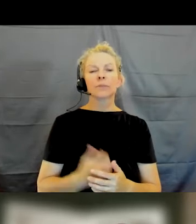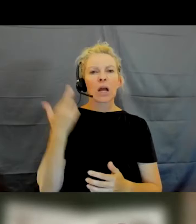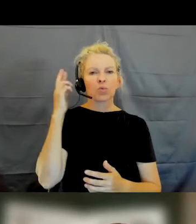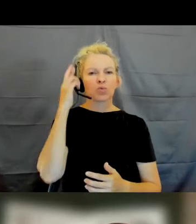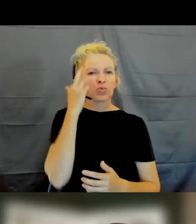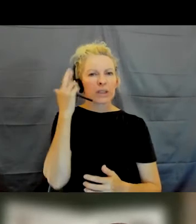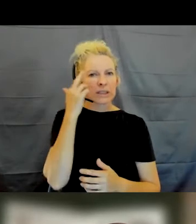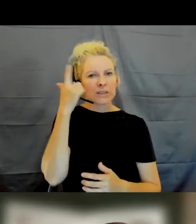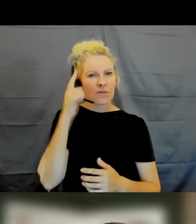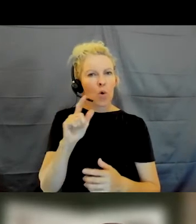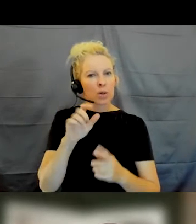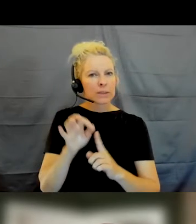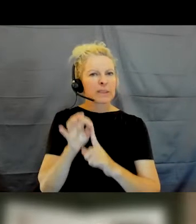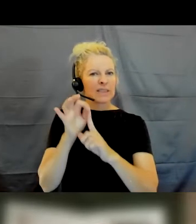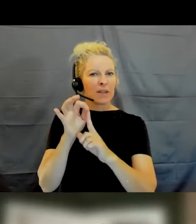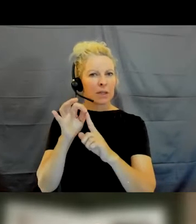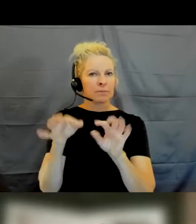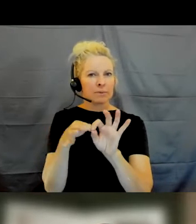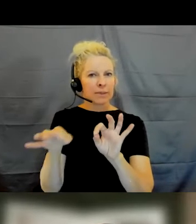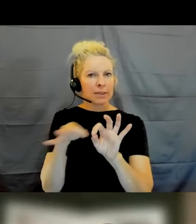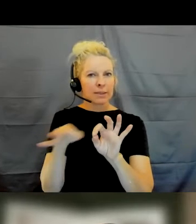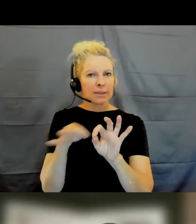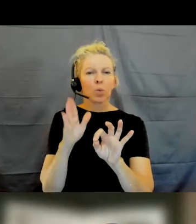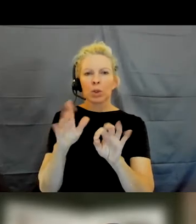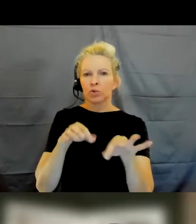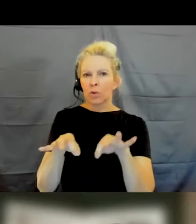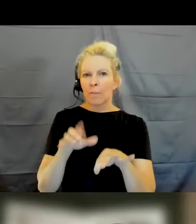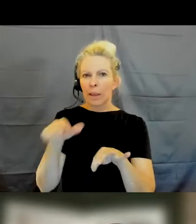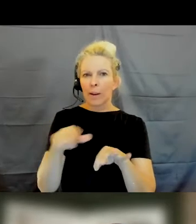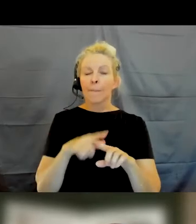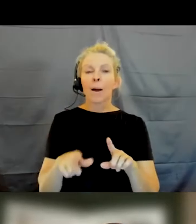the limitations of this type of implementation, you will need to have unique IDs on every single